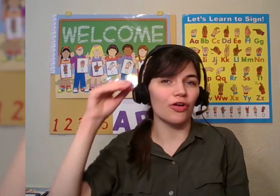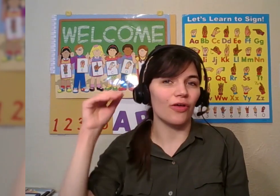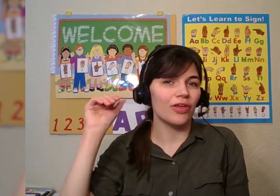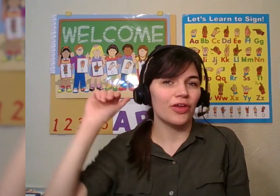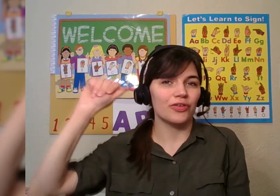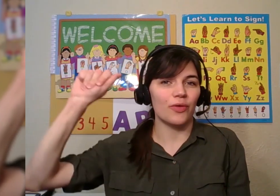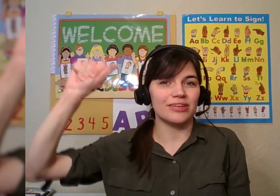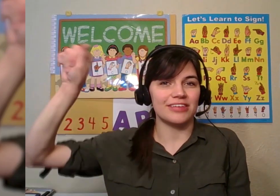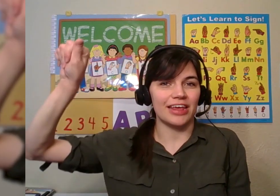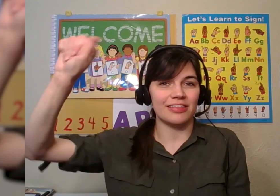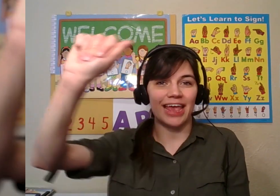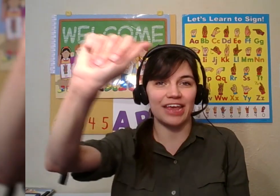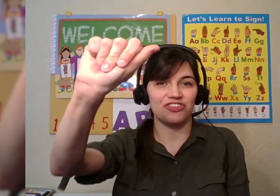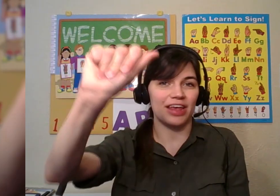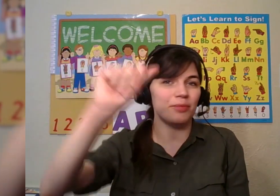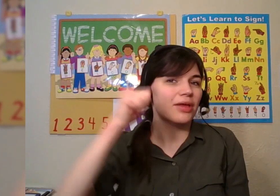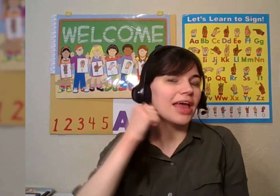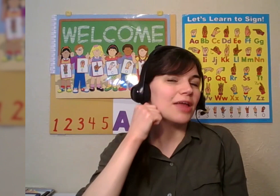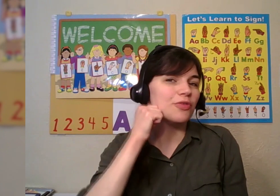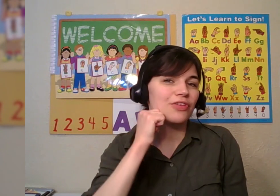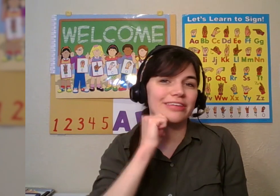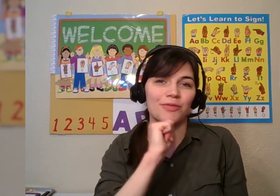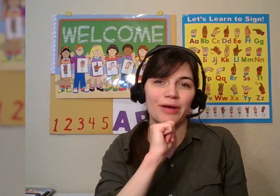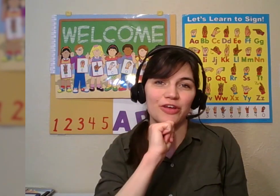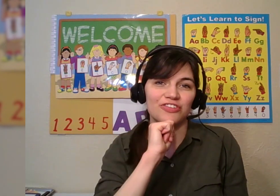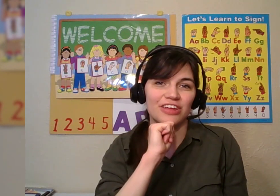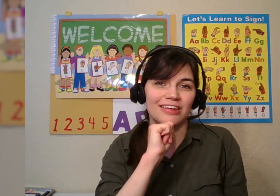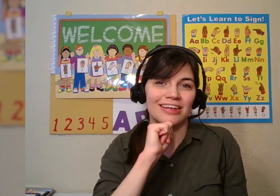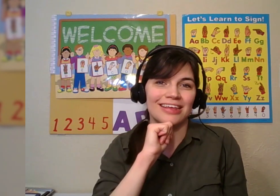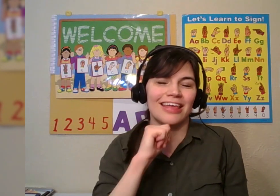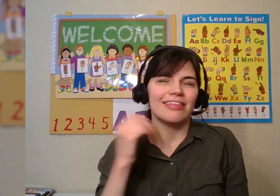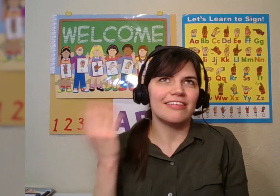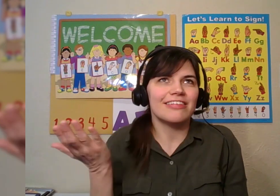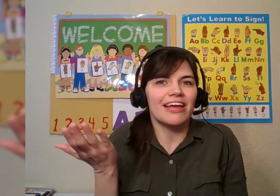you're going to take the A-shape and move it down by your chin. This is kind